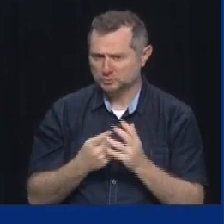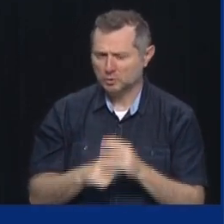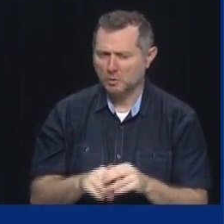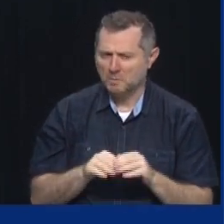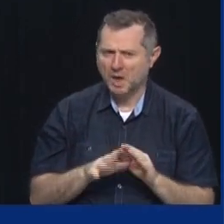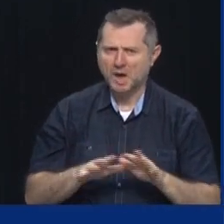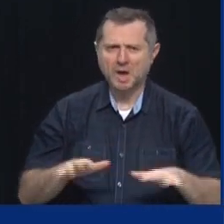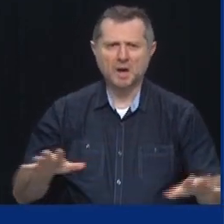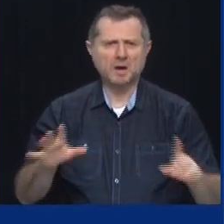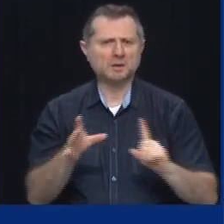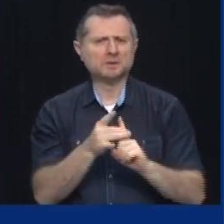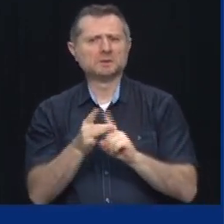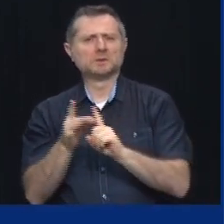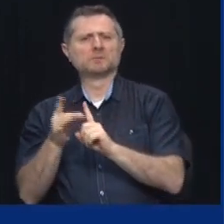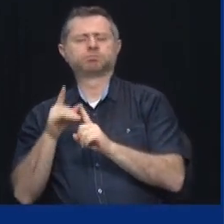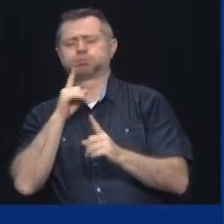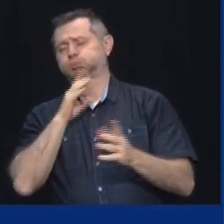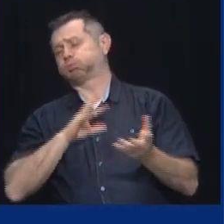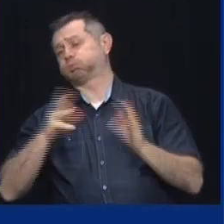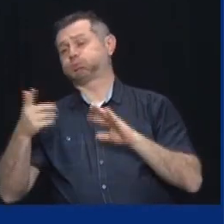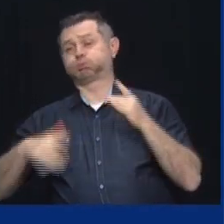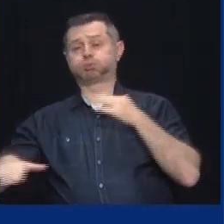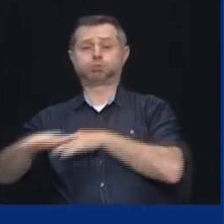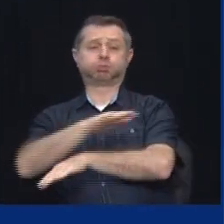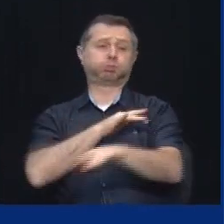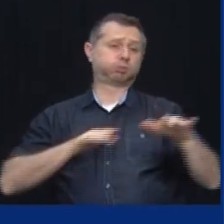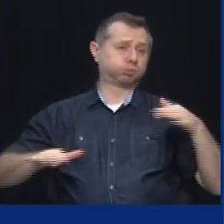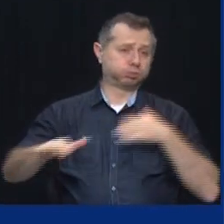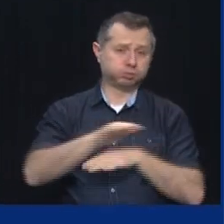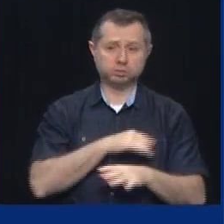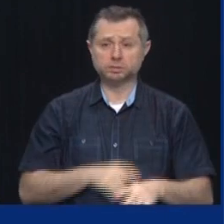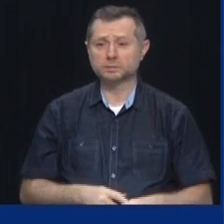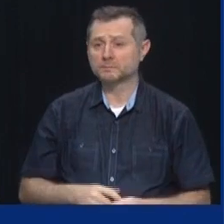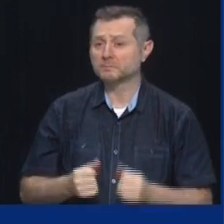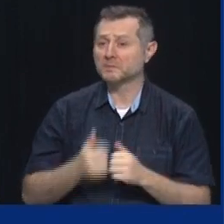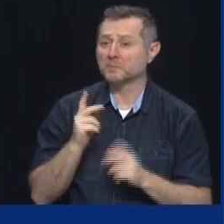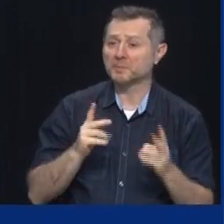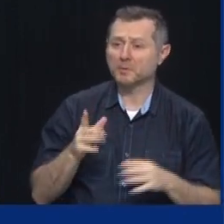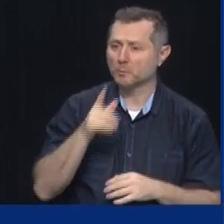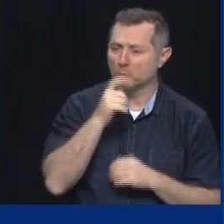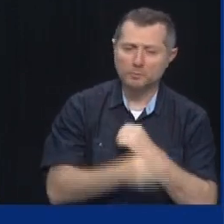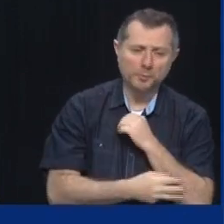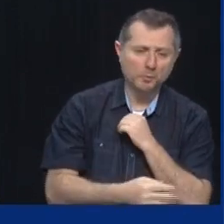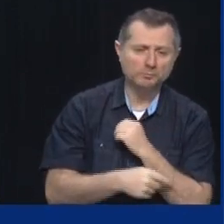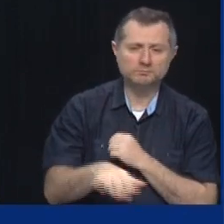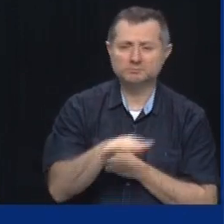ON THE SECOND TRAJECTORY OF RECOVERY FROM COVID, A LOT OF